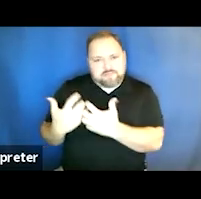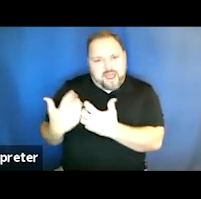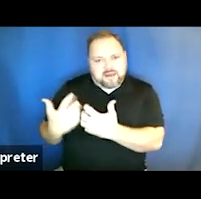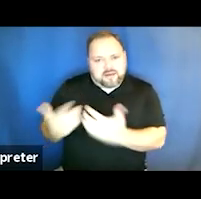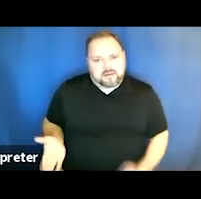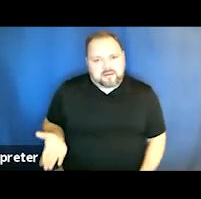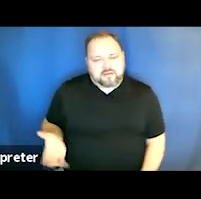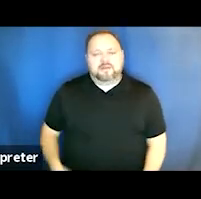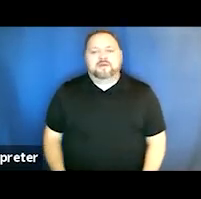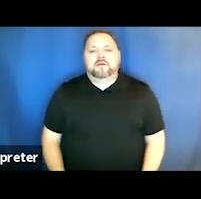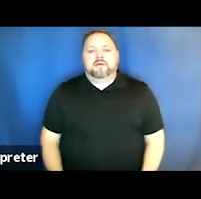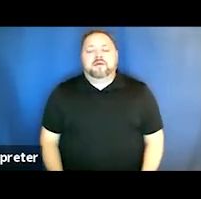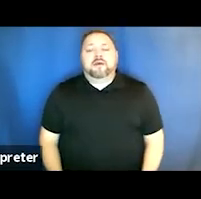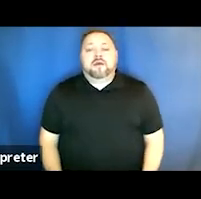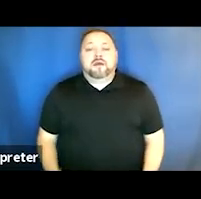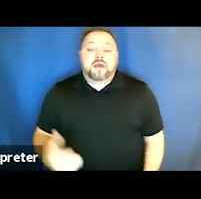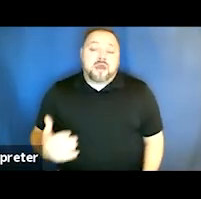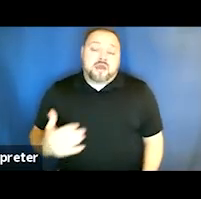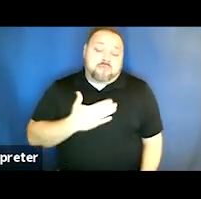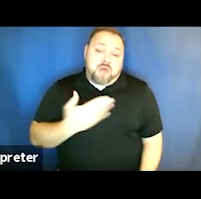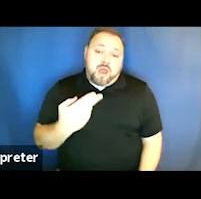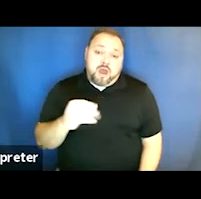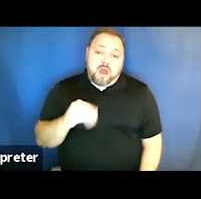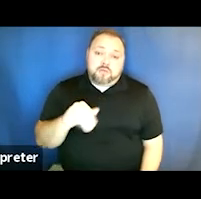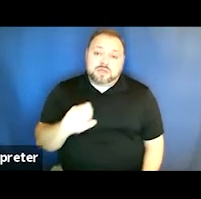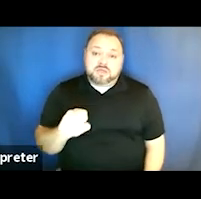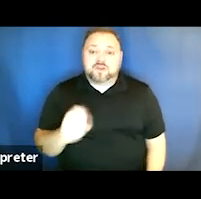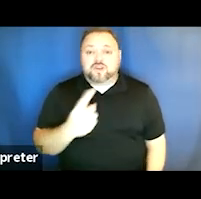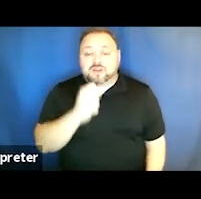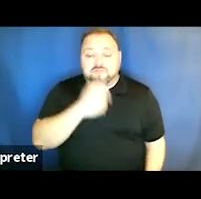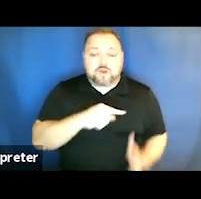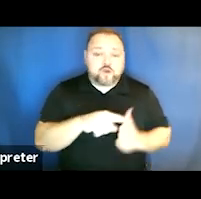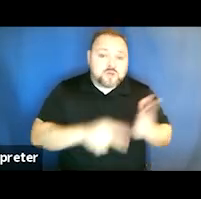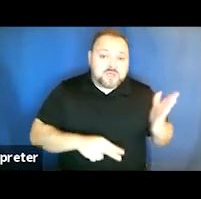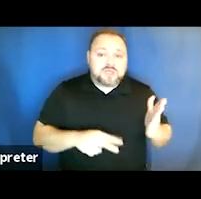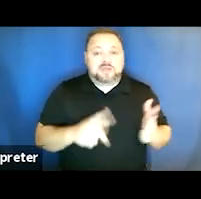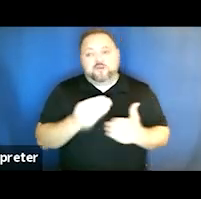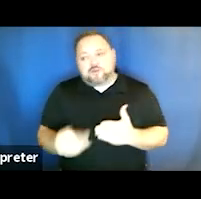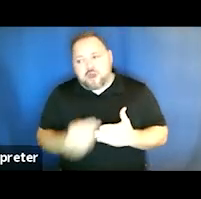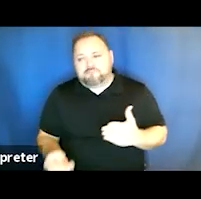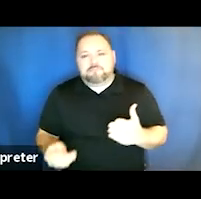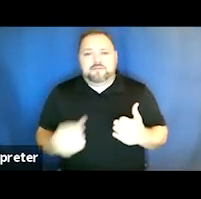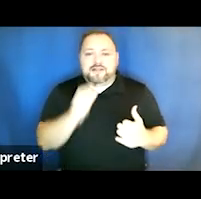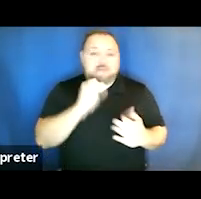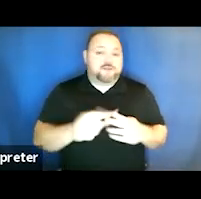Then just my hobbies, just loving to read, loving to shop, loving to travel;